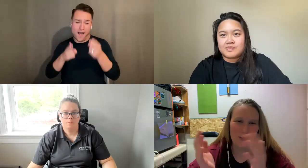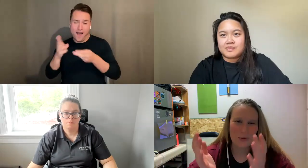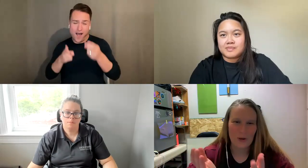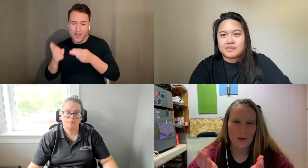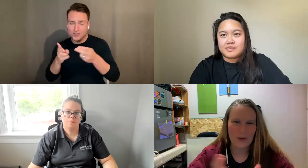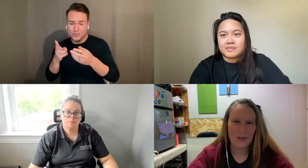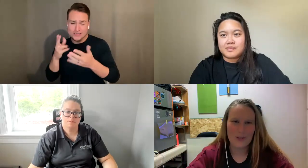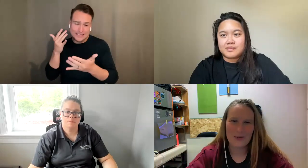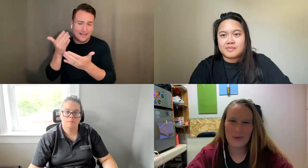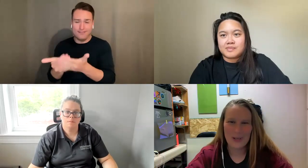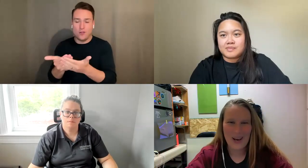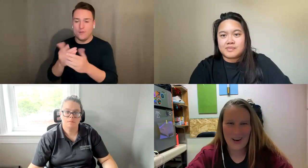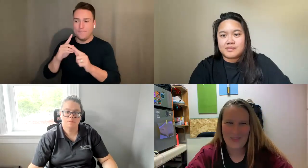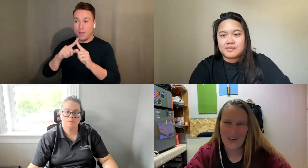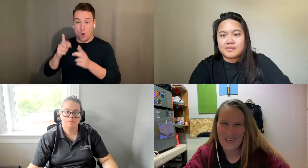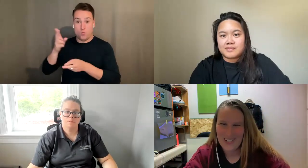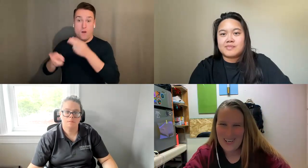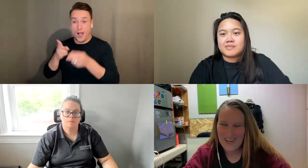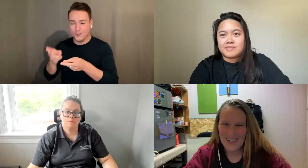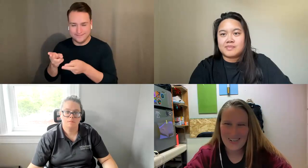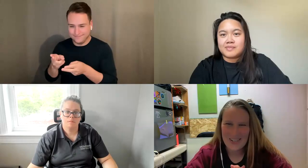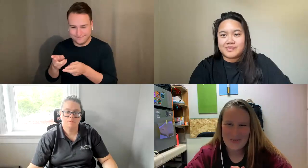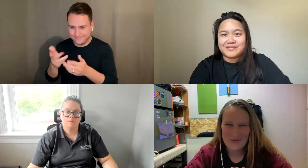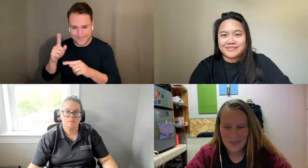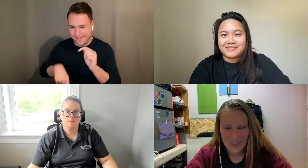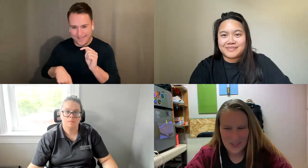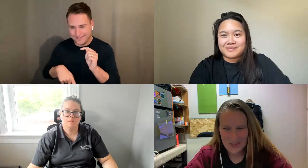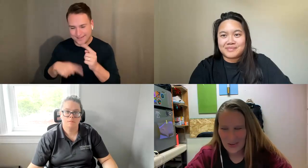As we all know that doesn't really happen.